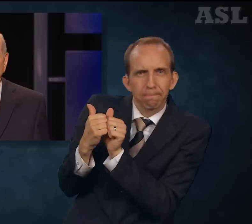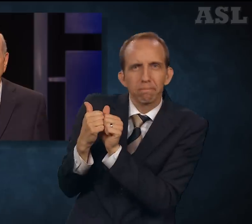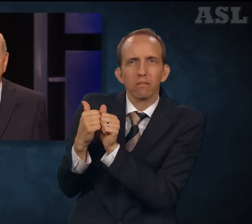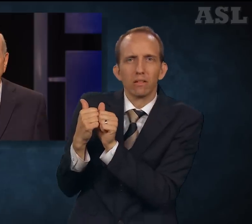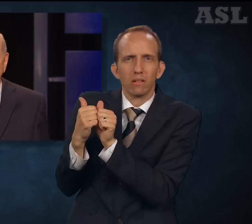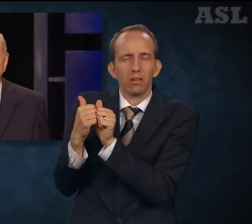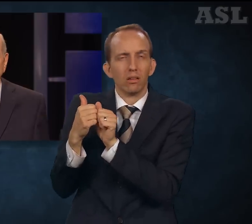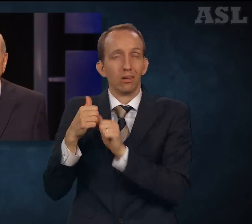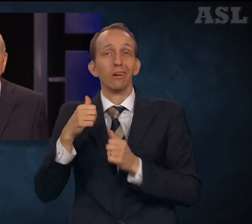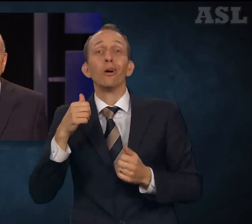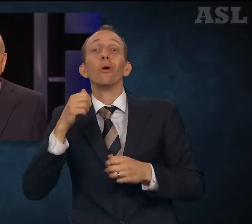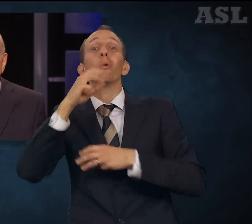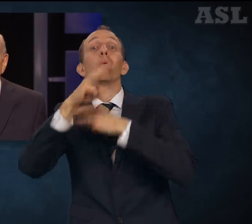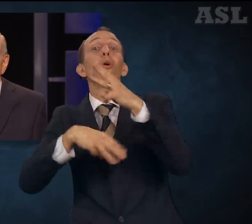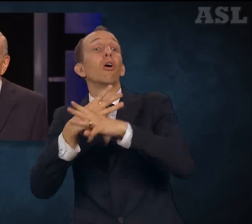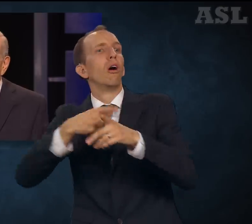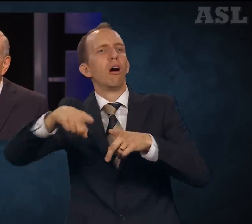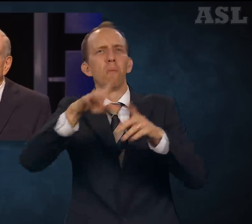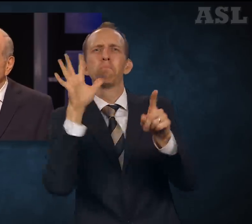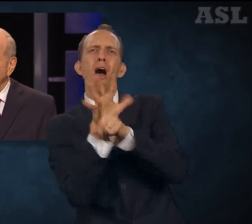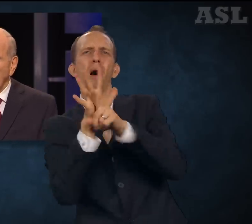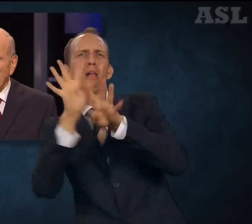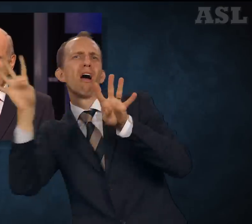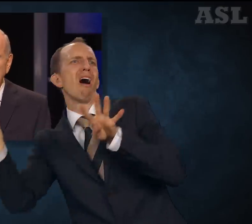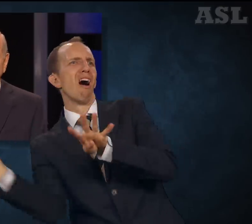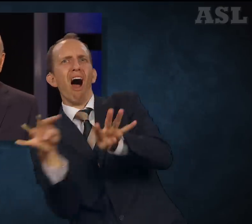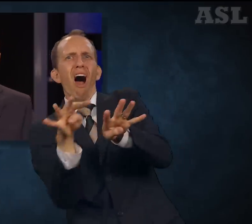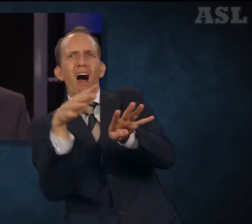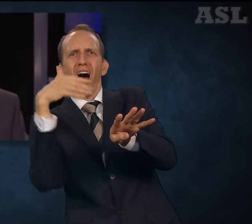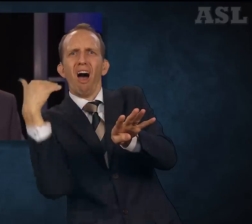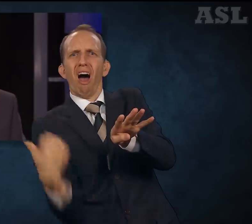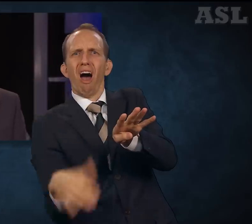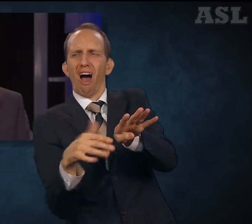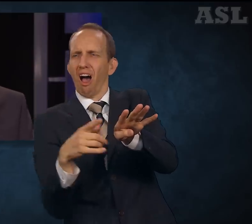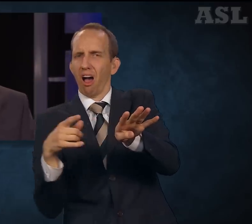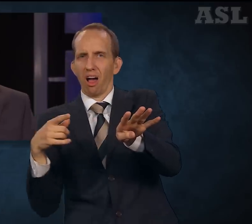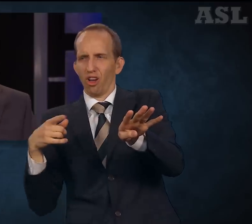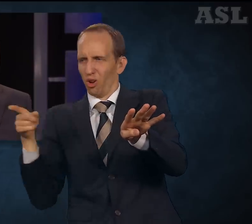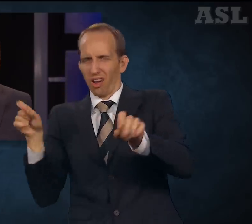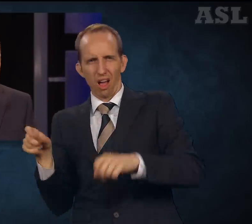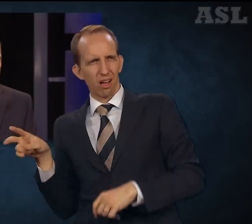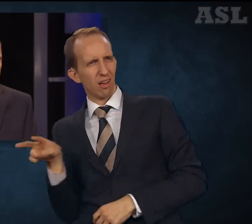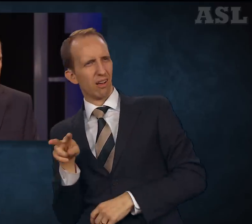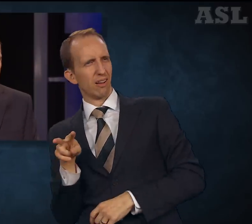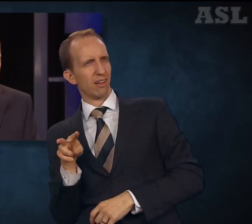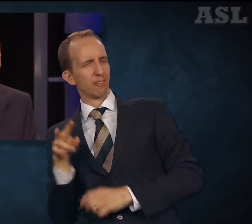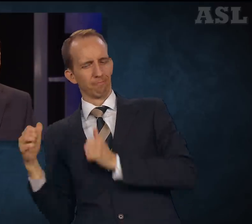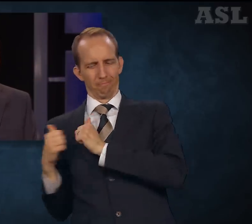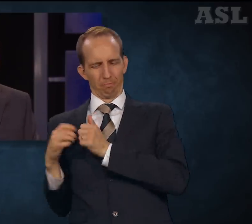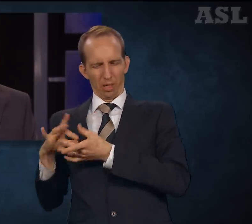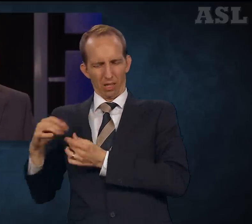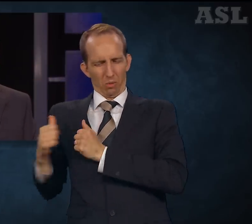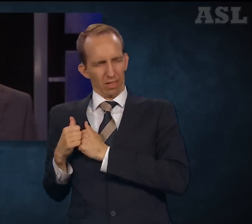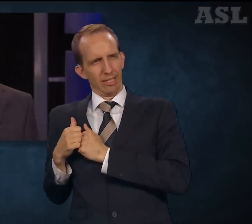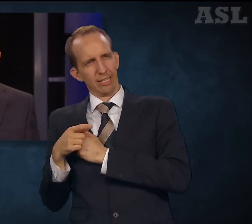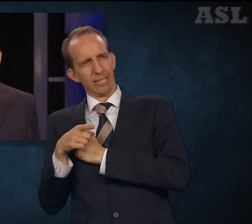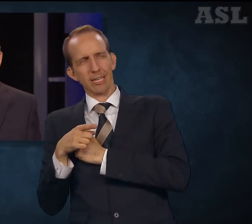THAT HAS SMITTEN OUR SOCIETY.